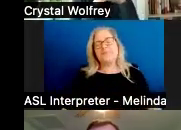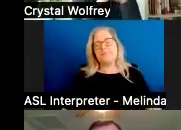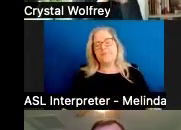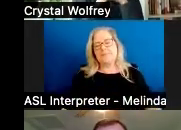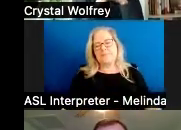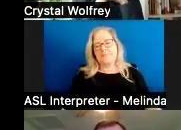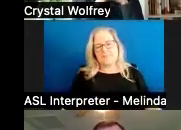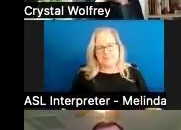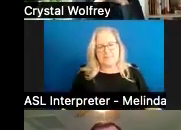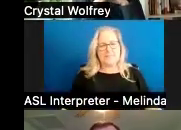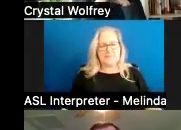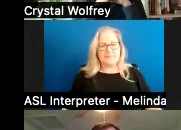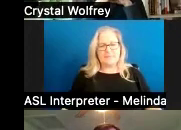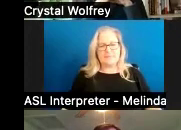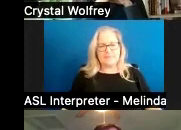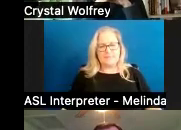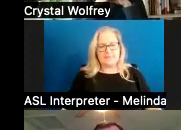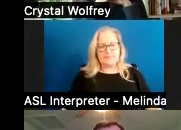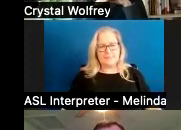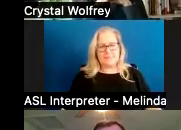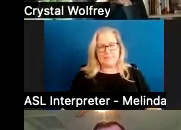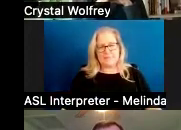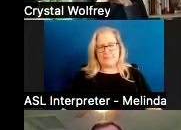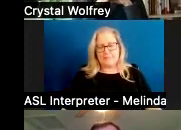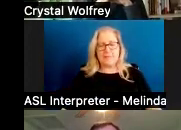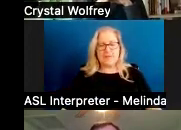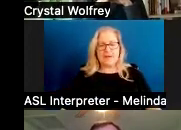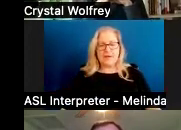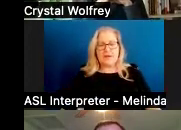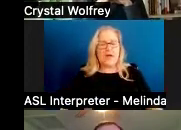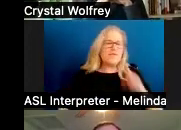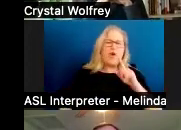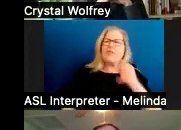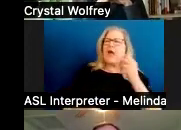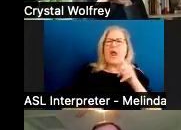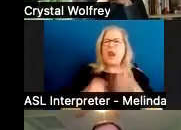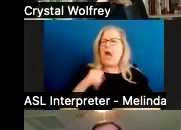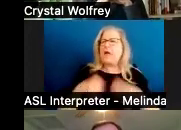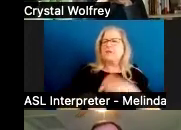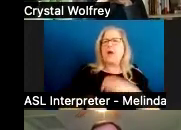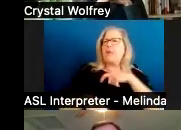All right. For the last time, I do not need to extend my car's warranty.